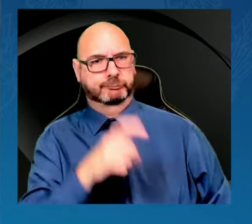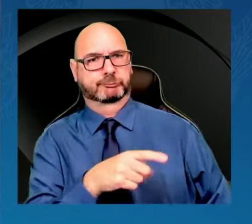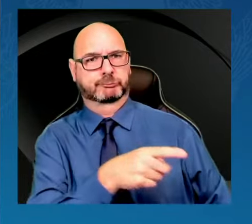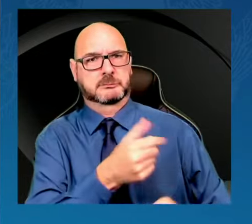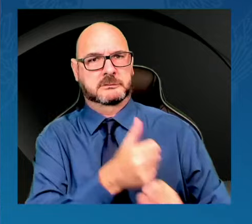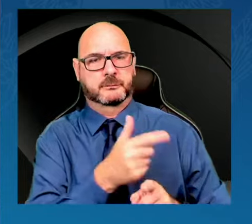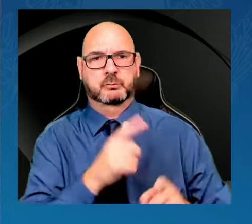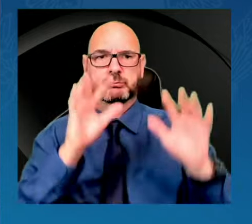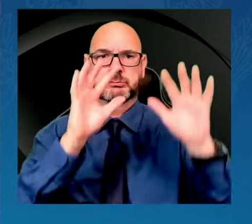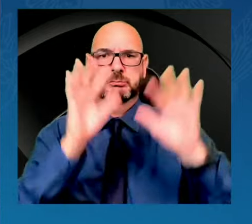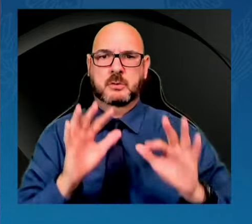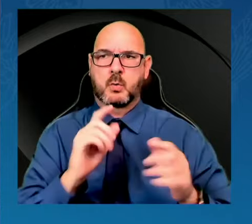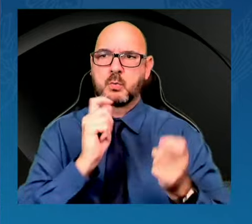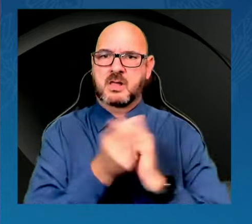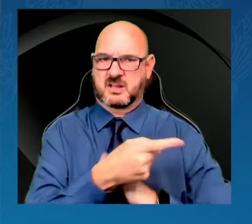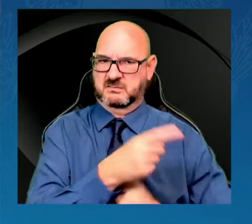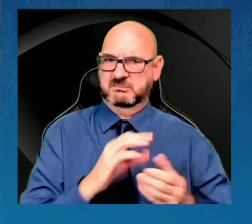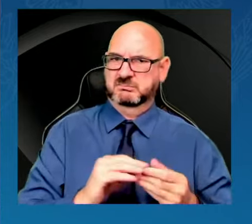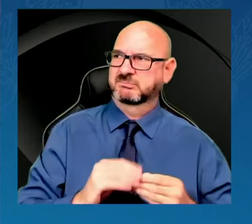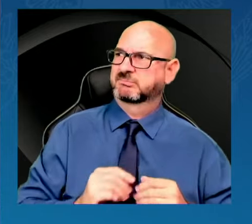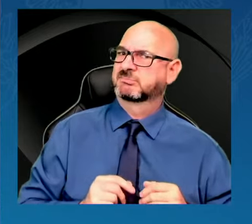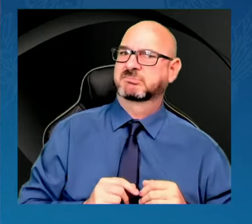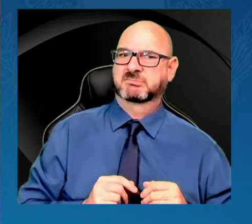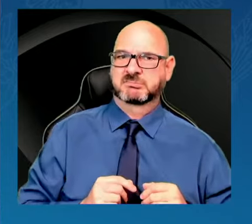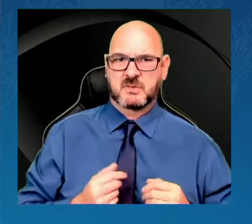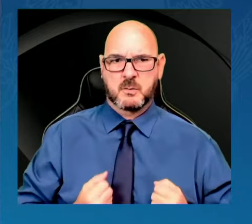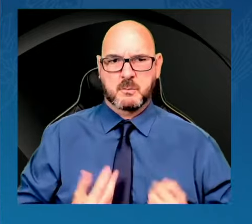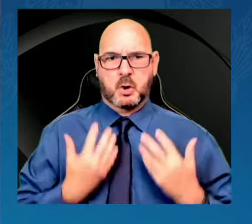entrepreneur and fierce activist fighting to protect our planet.